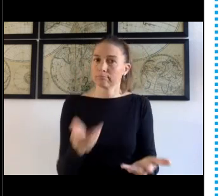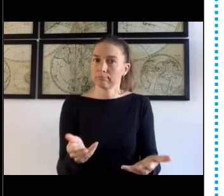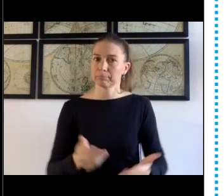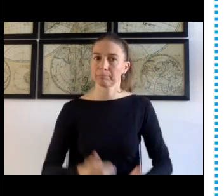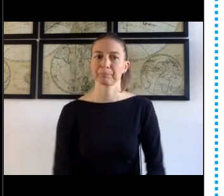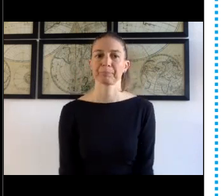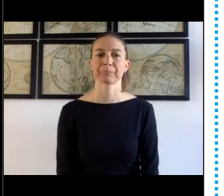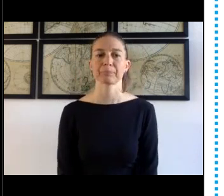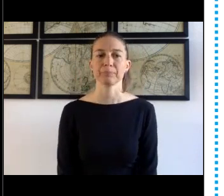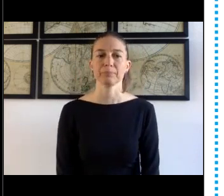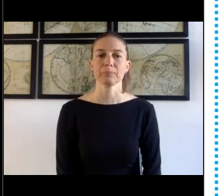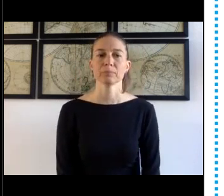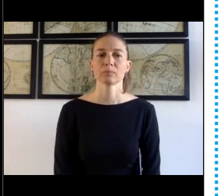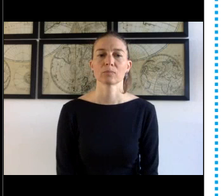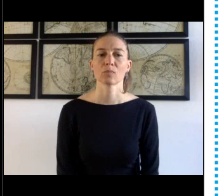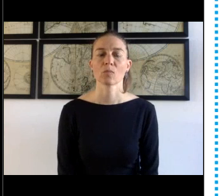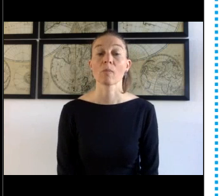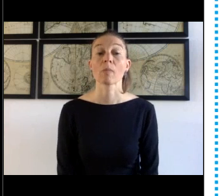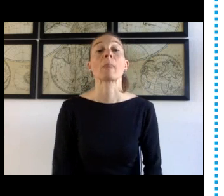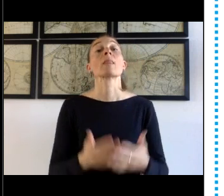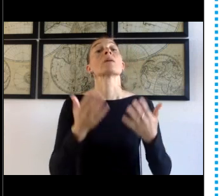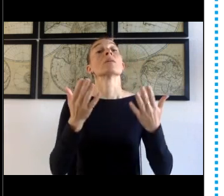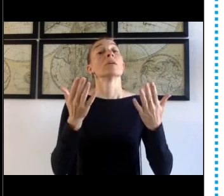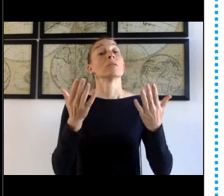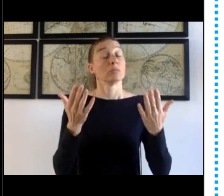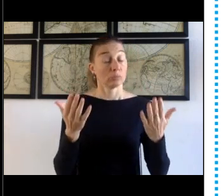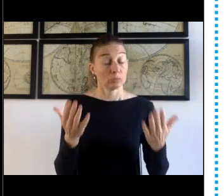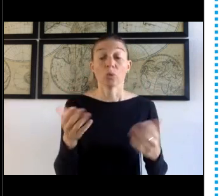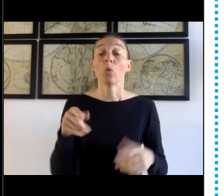they can contact the national enforcement body